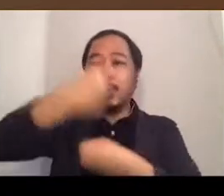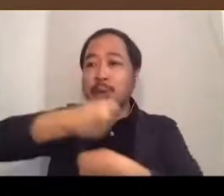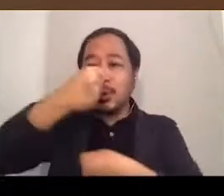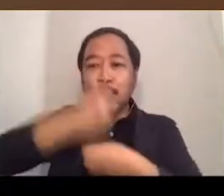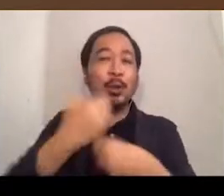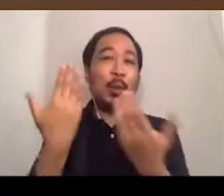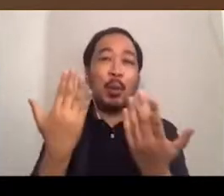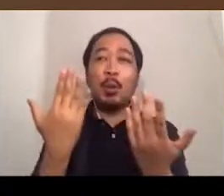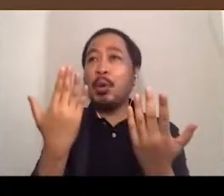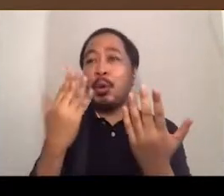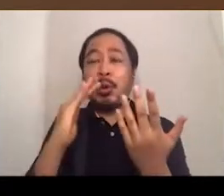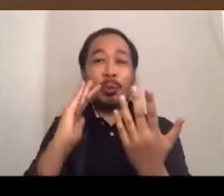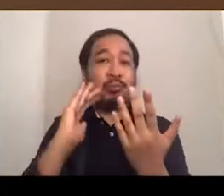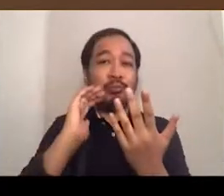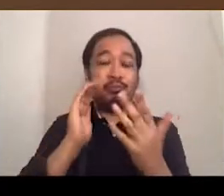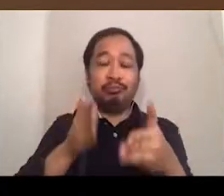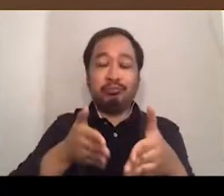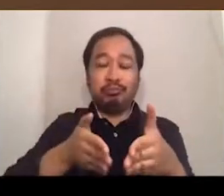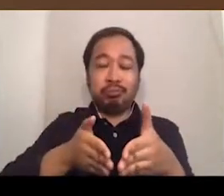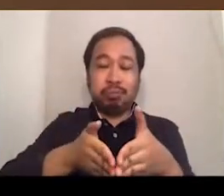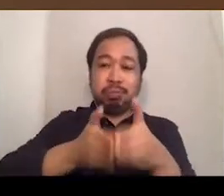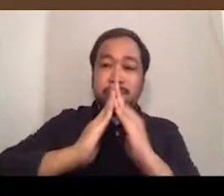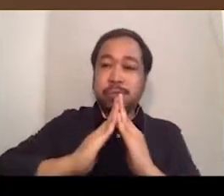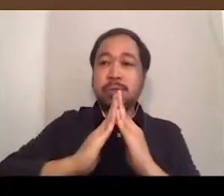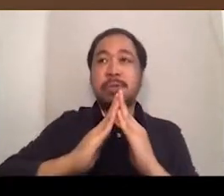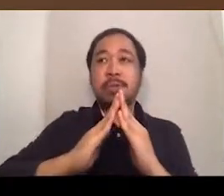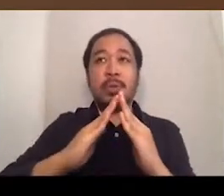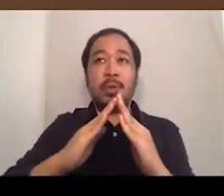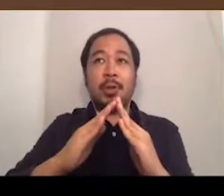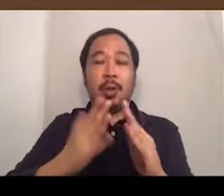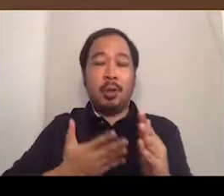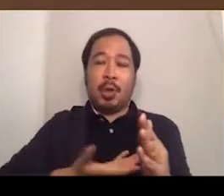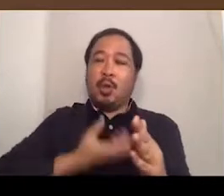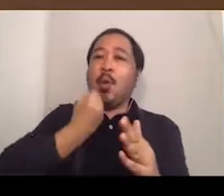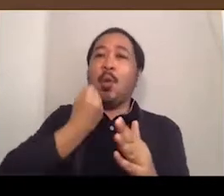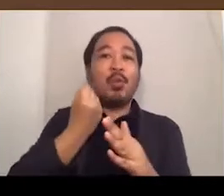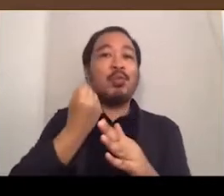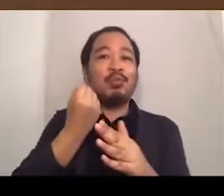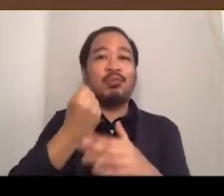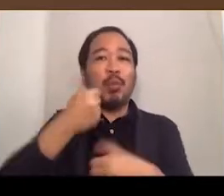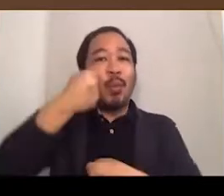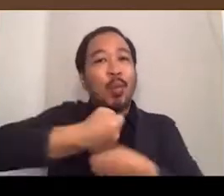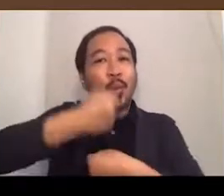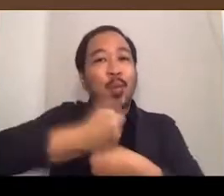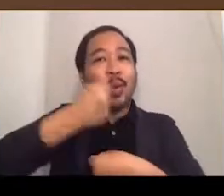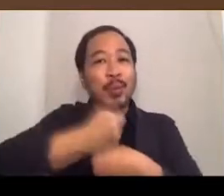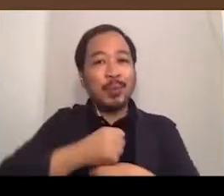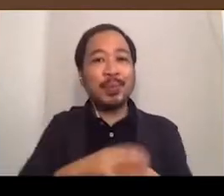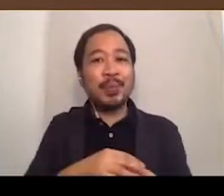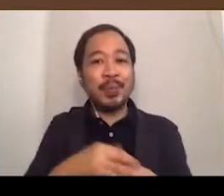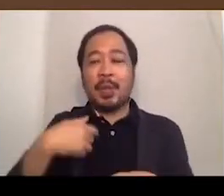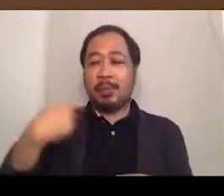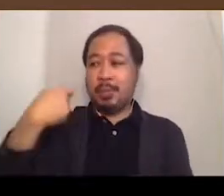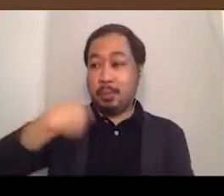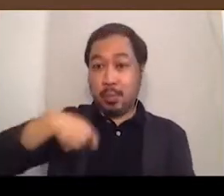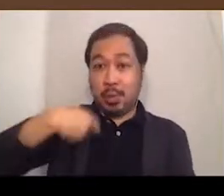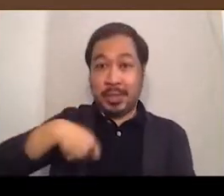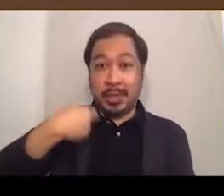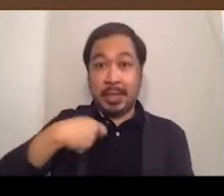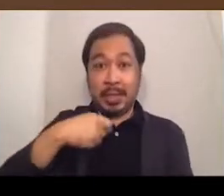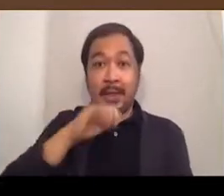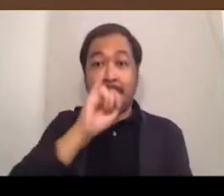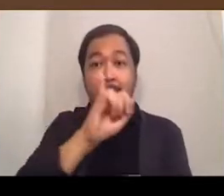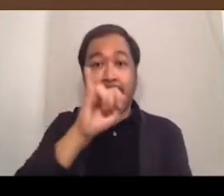As president of RI International, I have worked with my colleagues to promote the protection of the rights